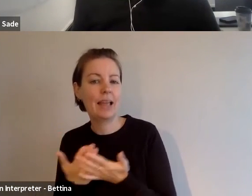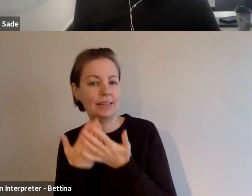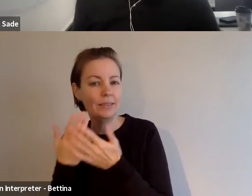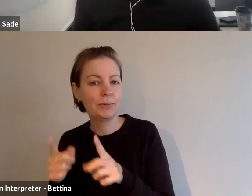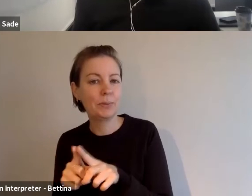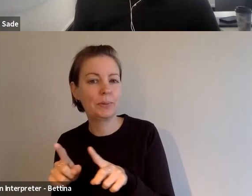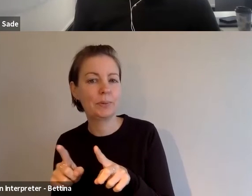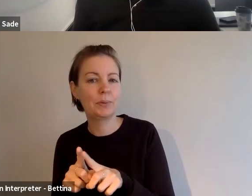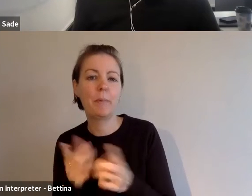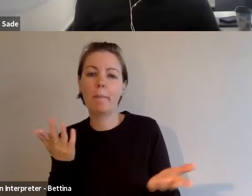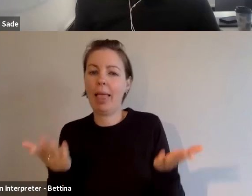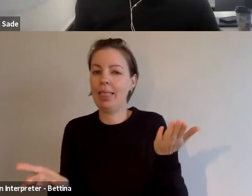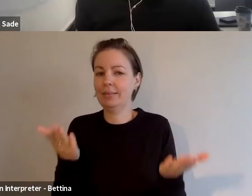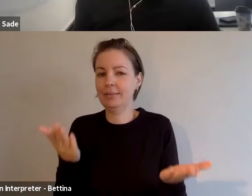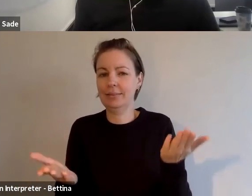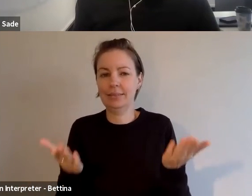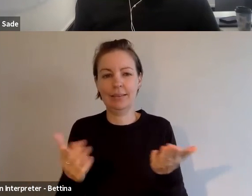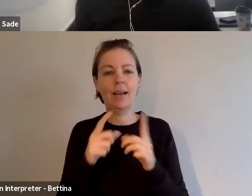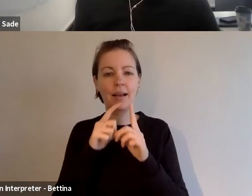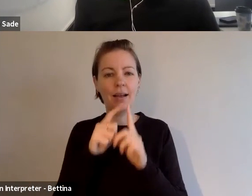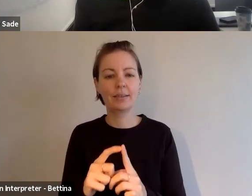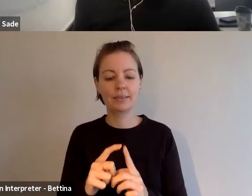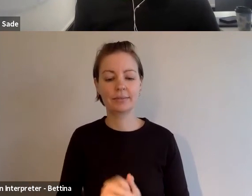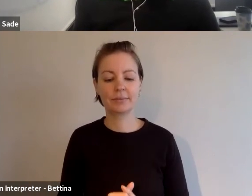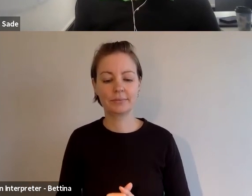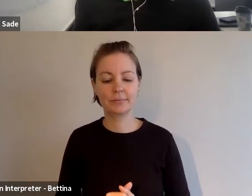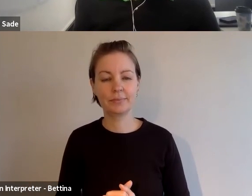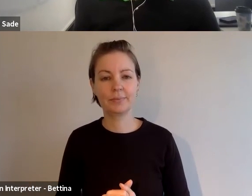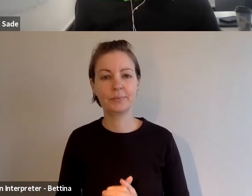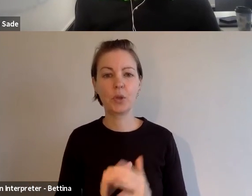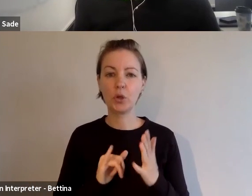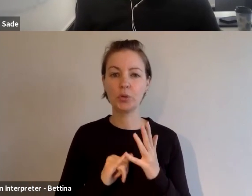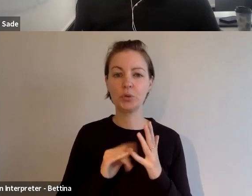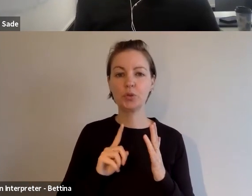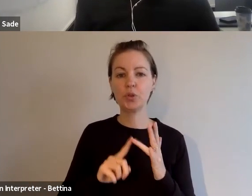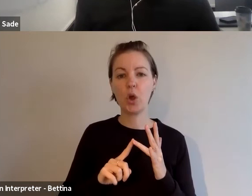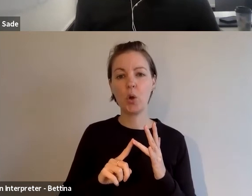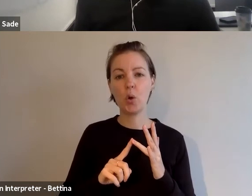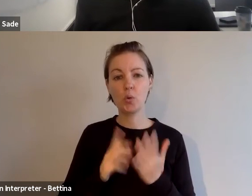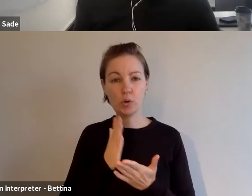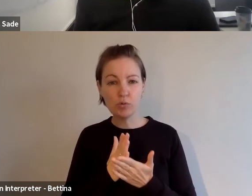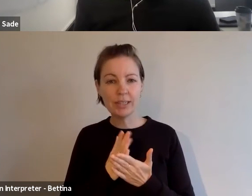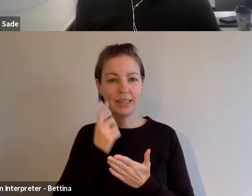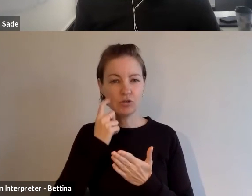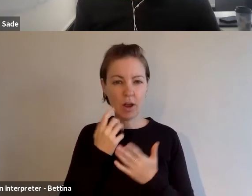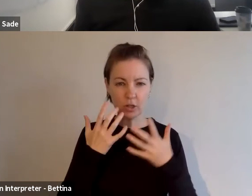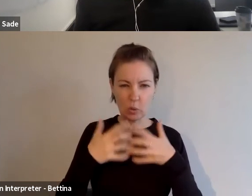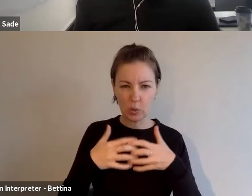, initially you were just looking at something that was a teaching efficiency. We were grounding the research